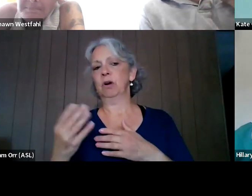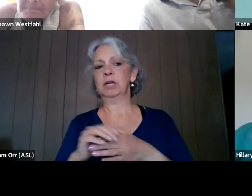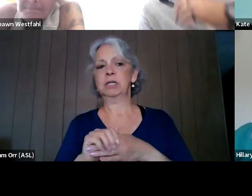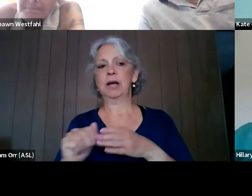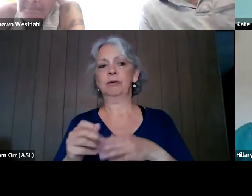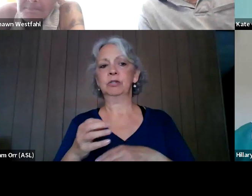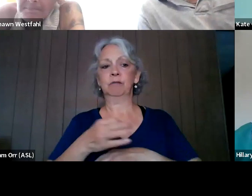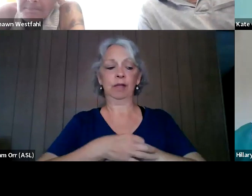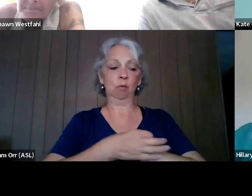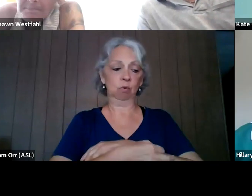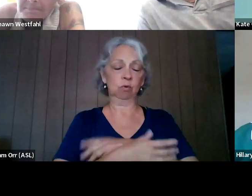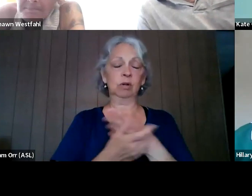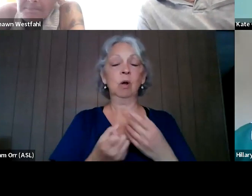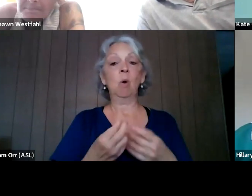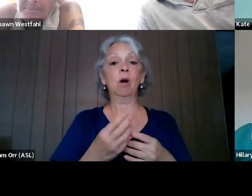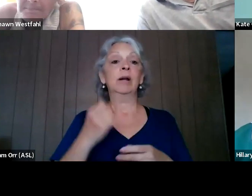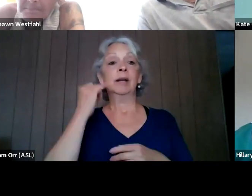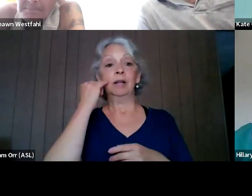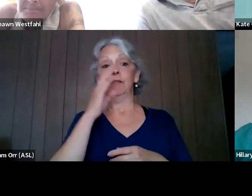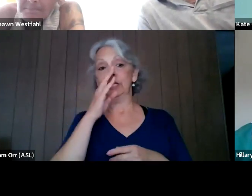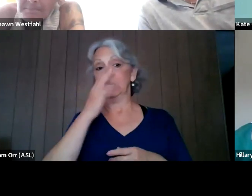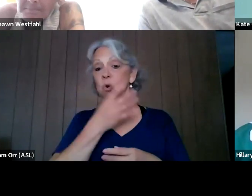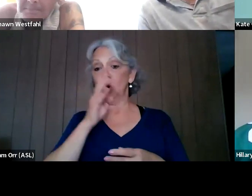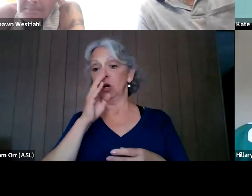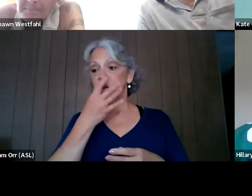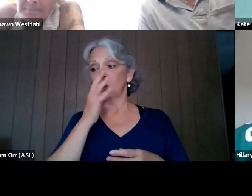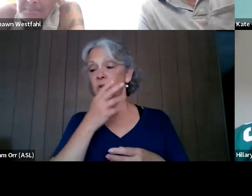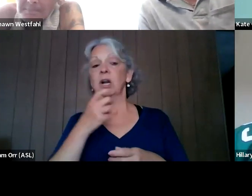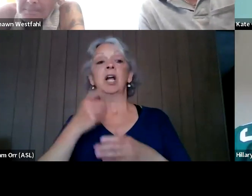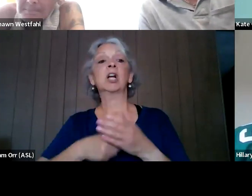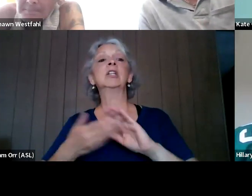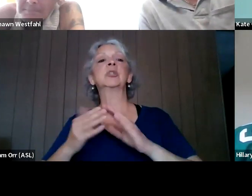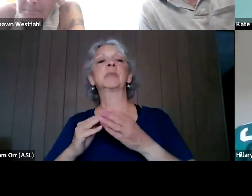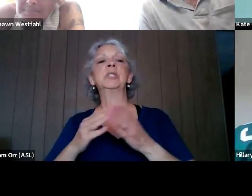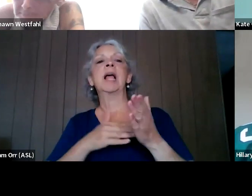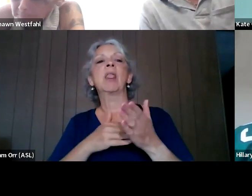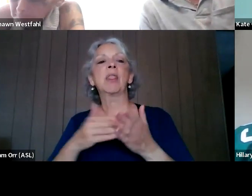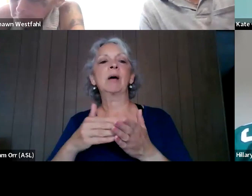or it can be ignored by everyone down the line, and cost the community thousands and thousands of dollars